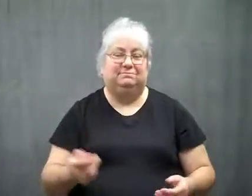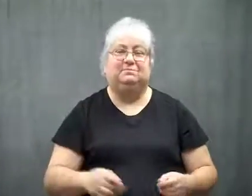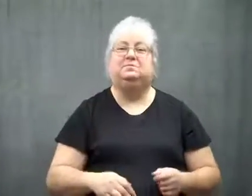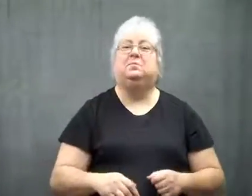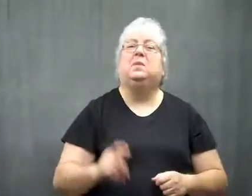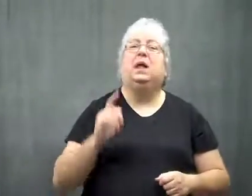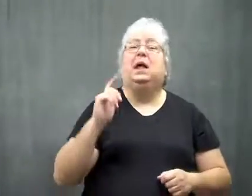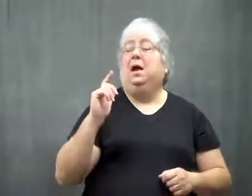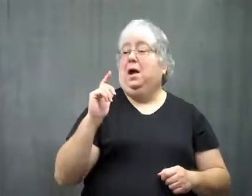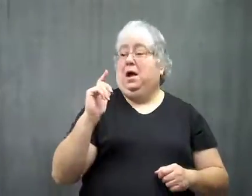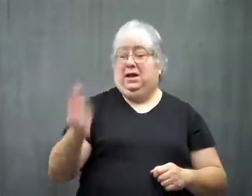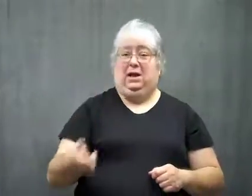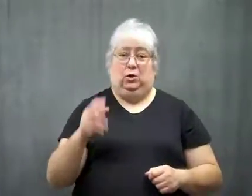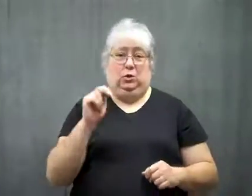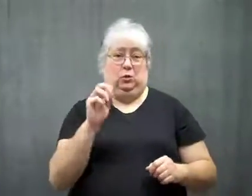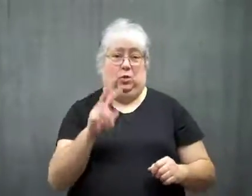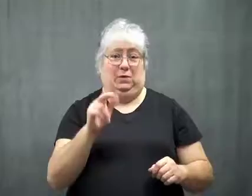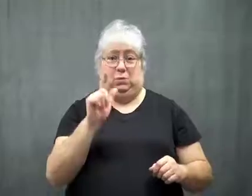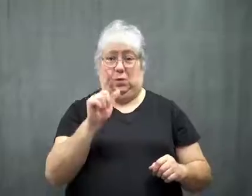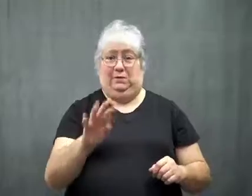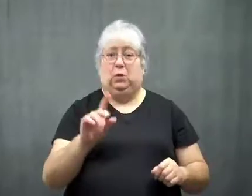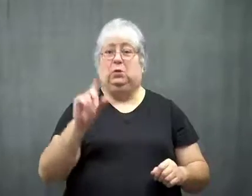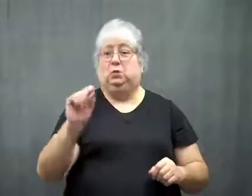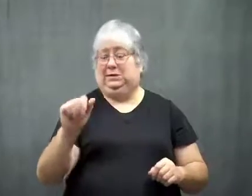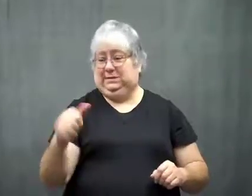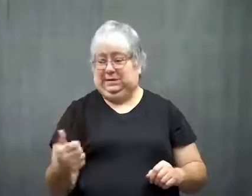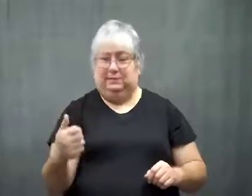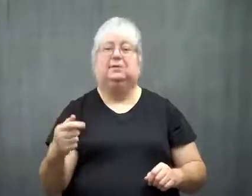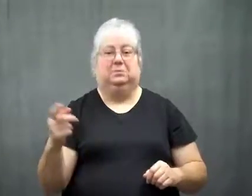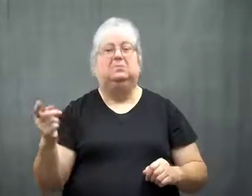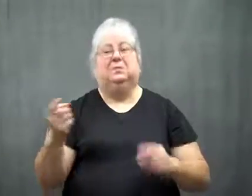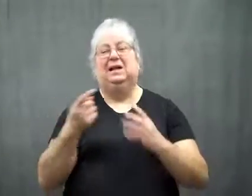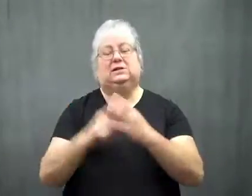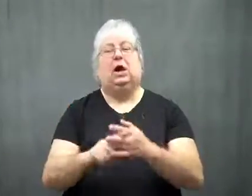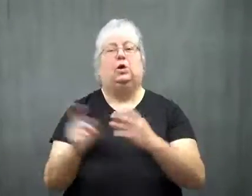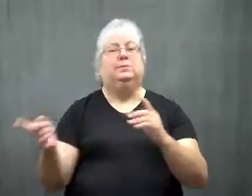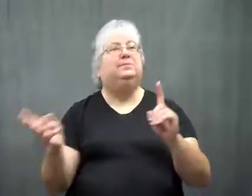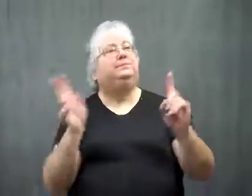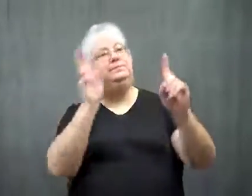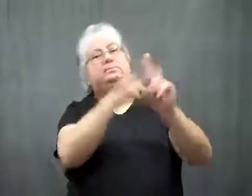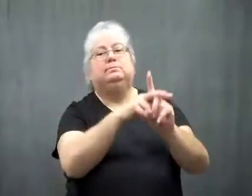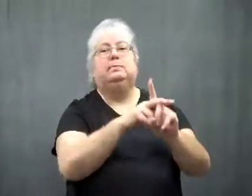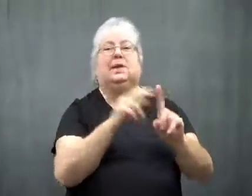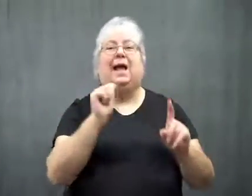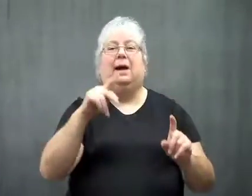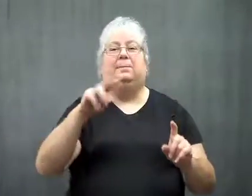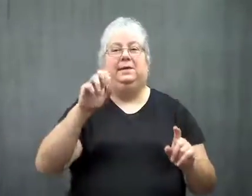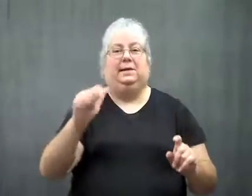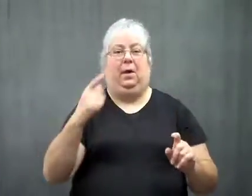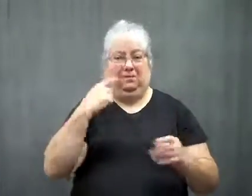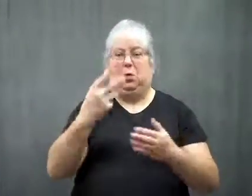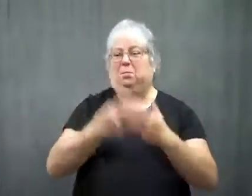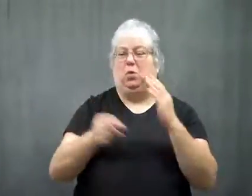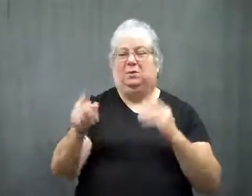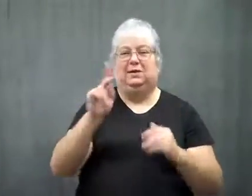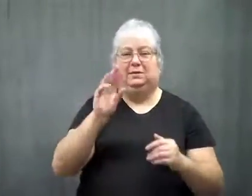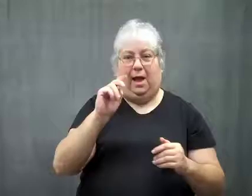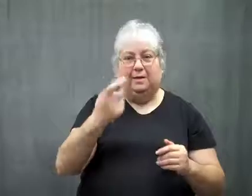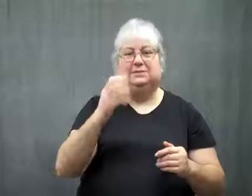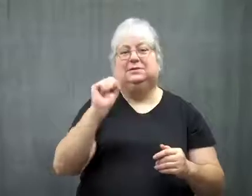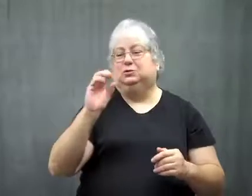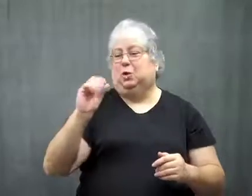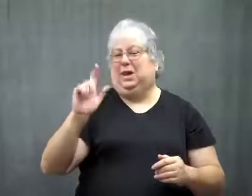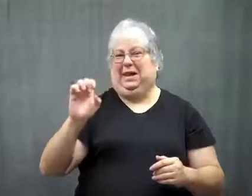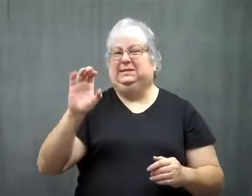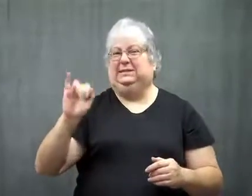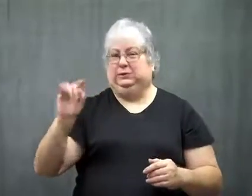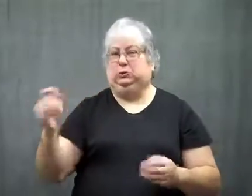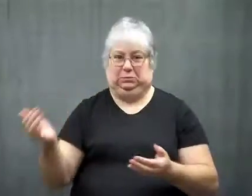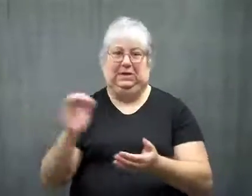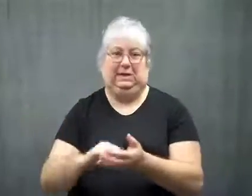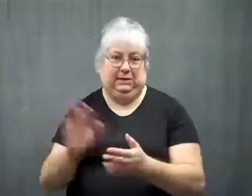Both Knox and Sollecito filed an appeal on November 24, 2010.